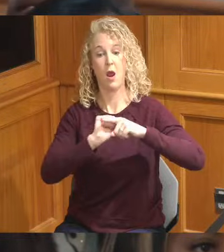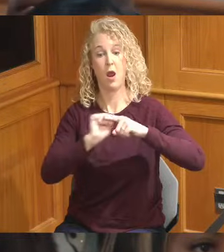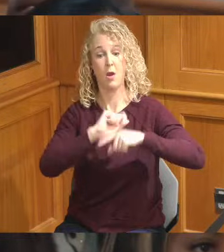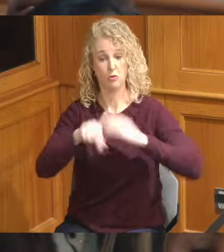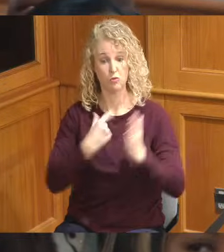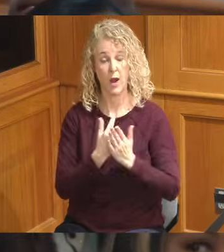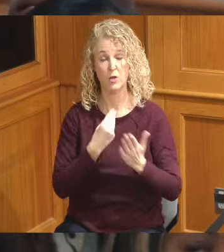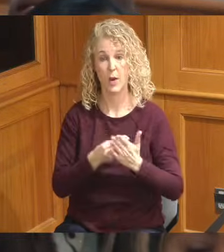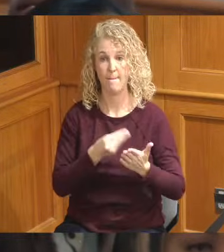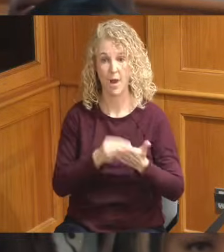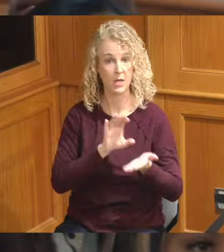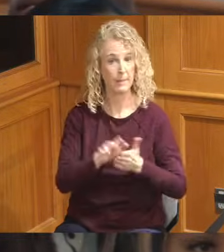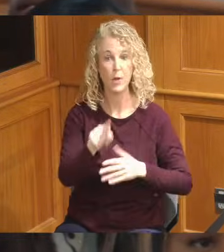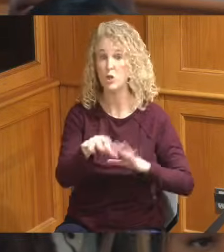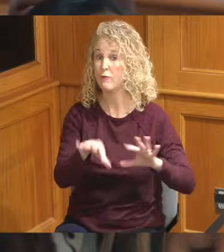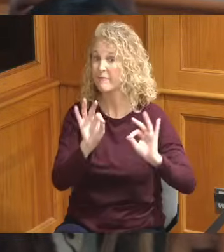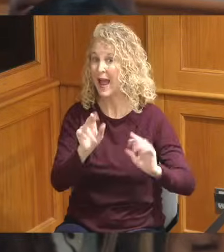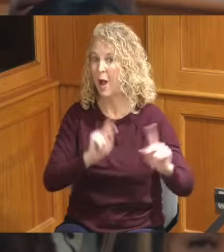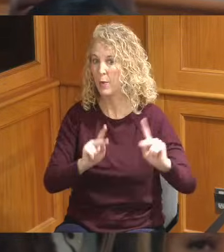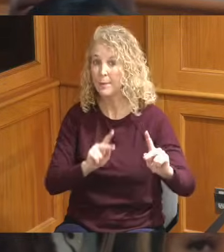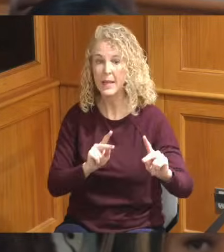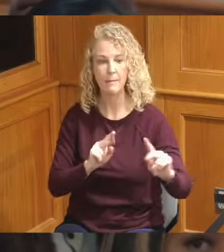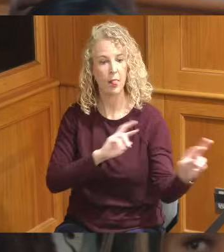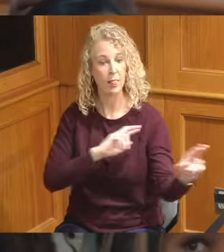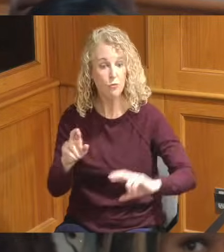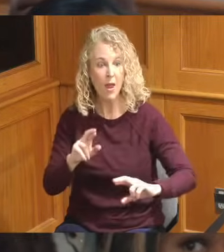but you were able to get the people through the pipeline and get them ready to go.